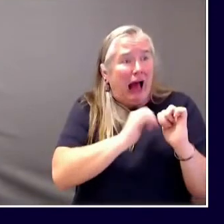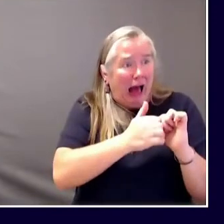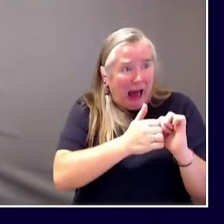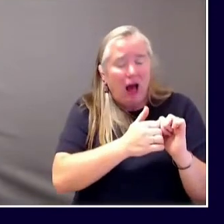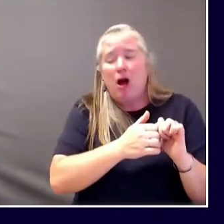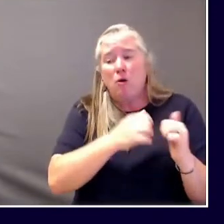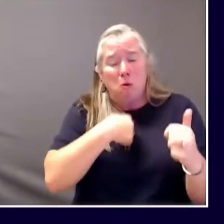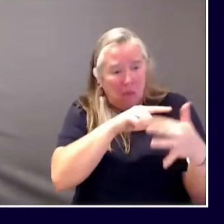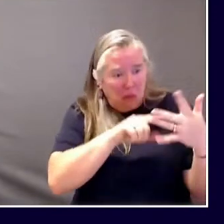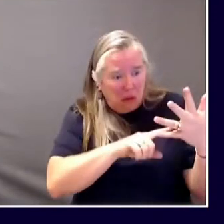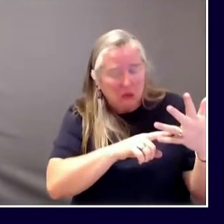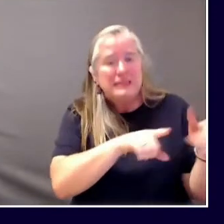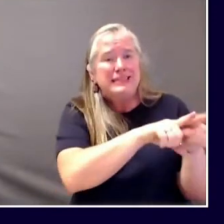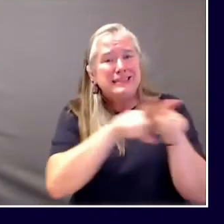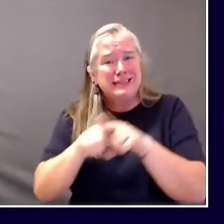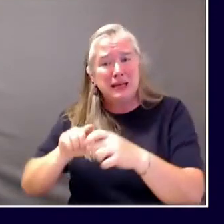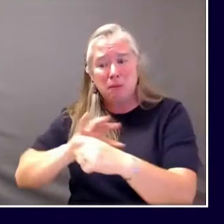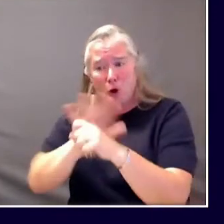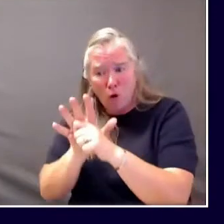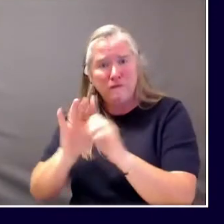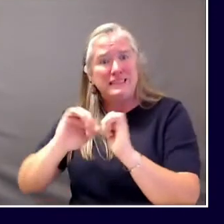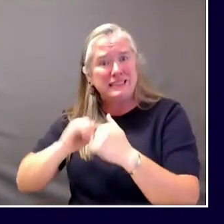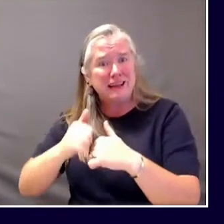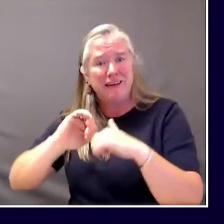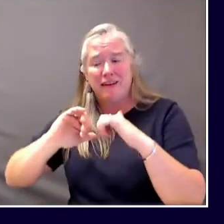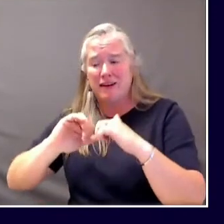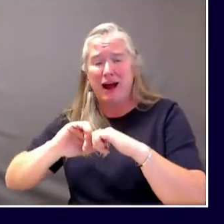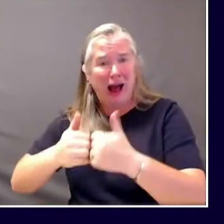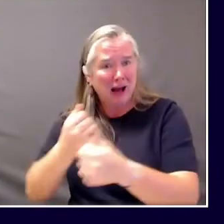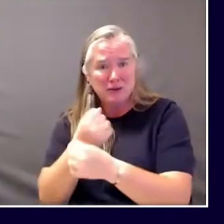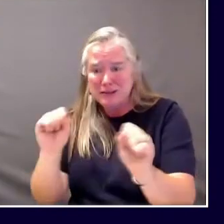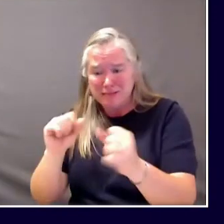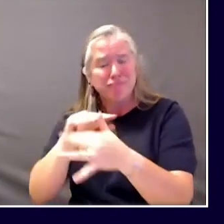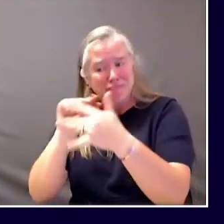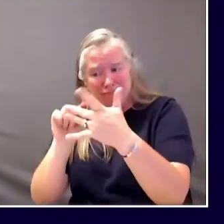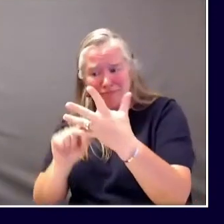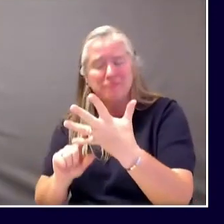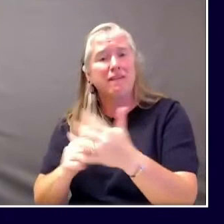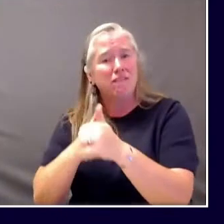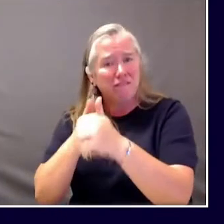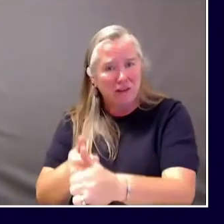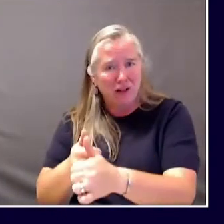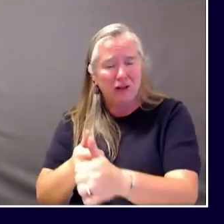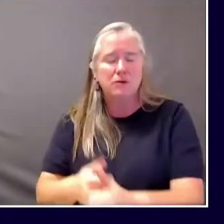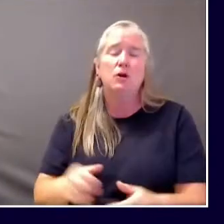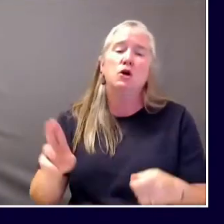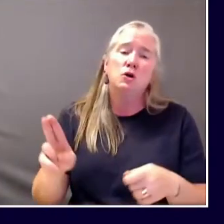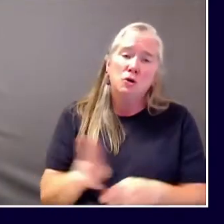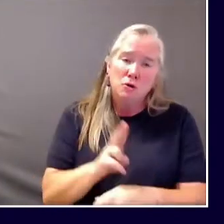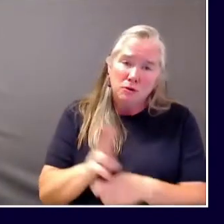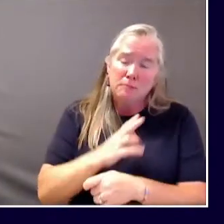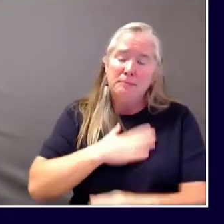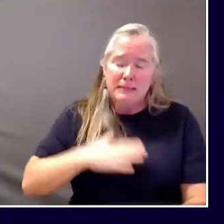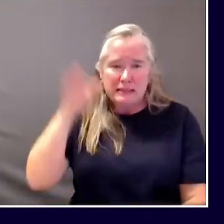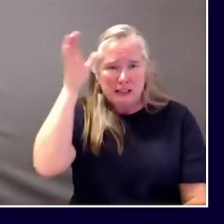and to keep our loved ones